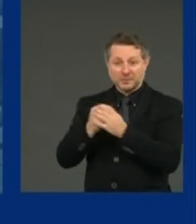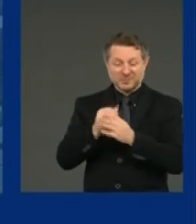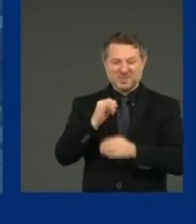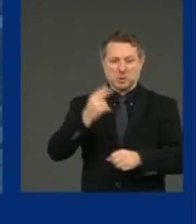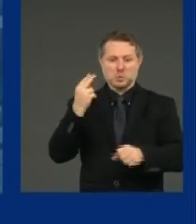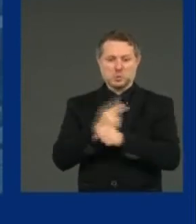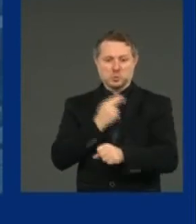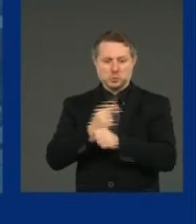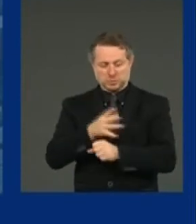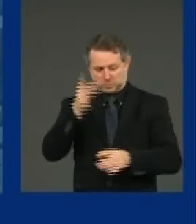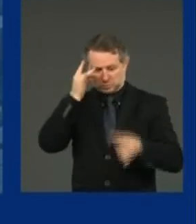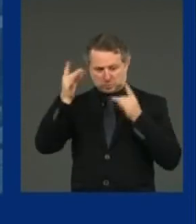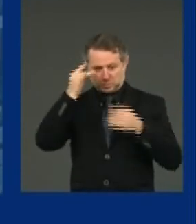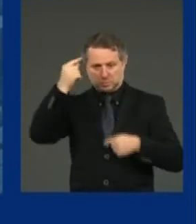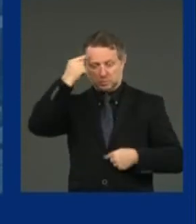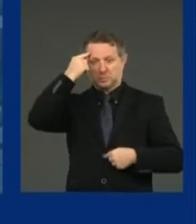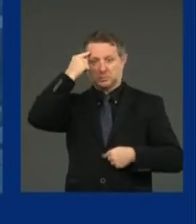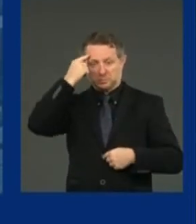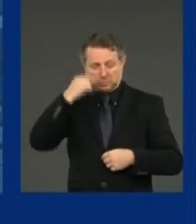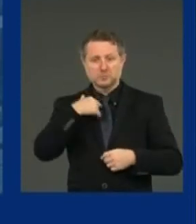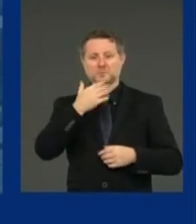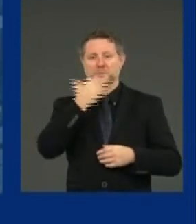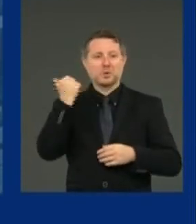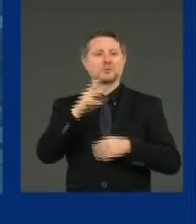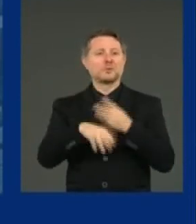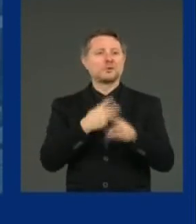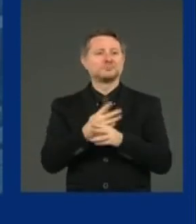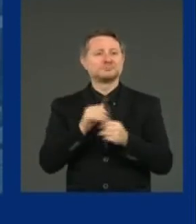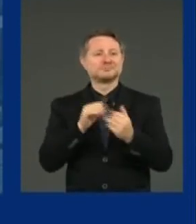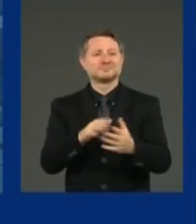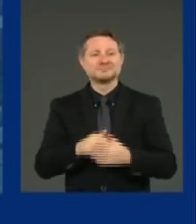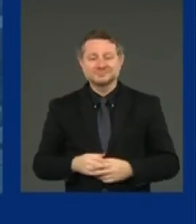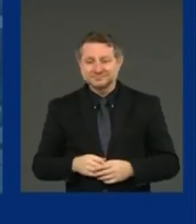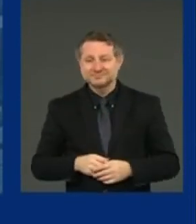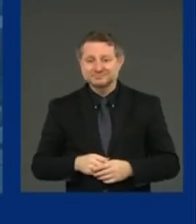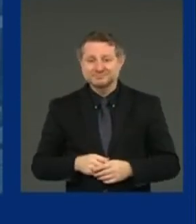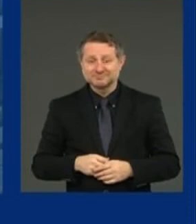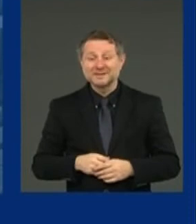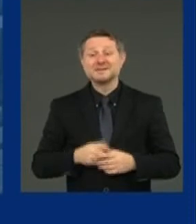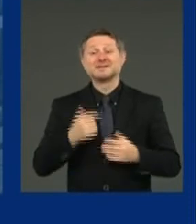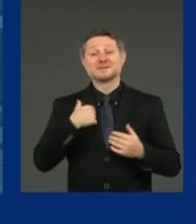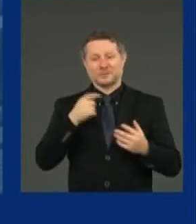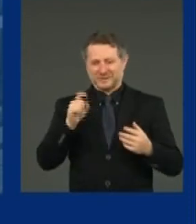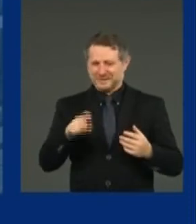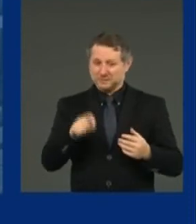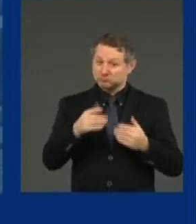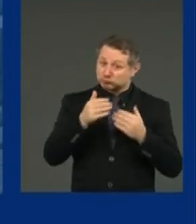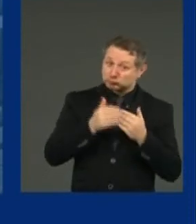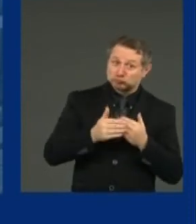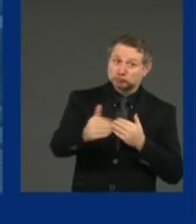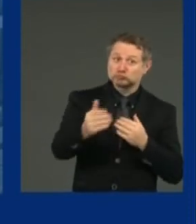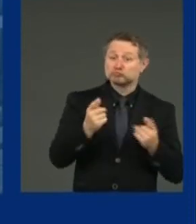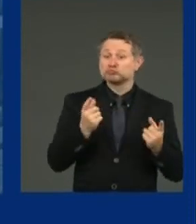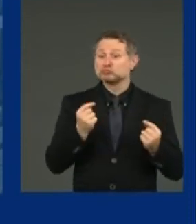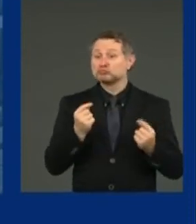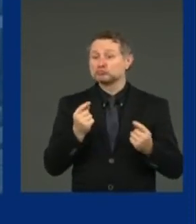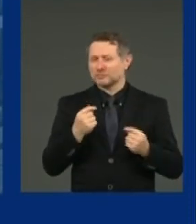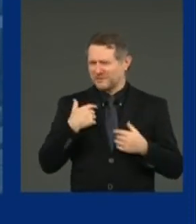IT HAS TO BE ABOUT BUILDING BACK BETTER THAN BEFORE WE WANT TO GO FORWARD. WE WANT TO ADVANCE.